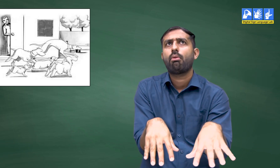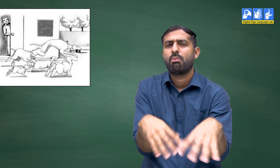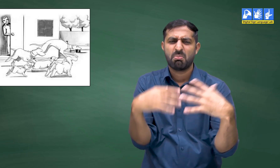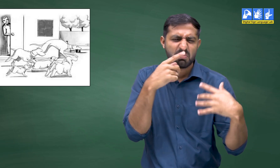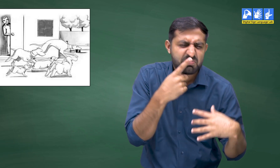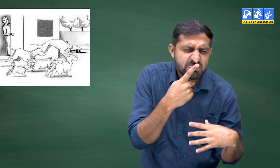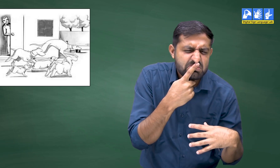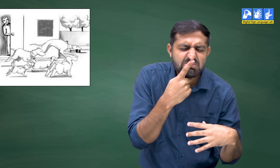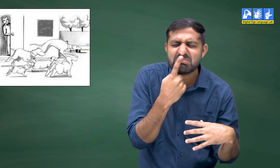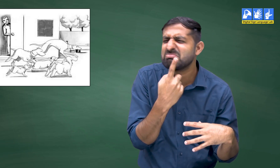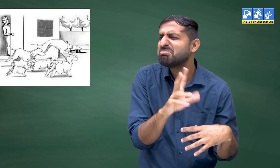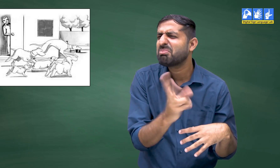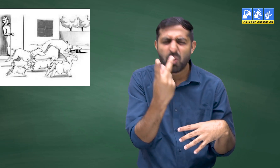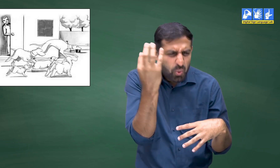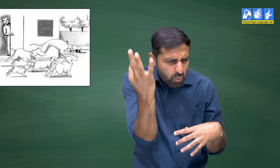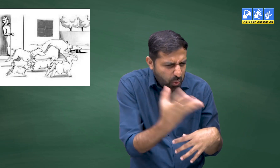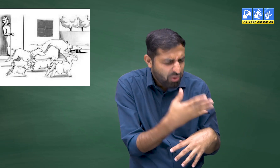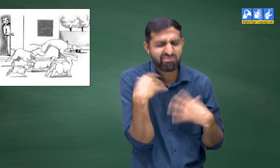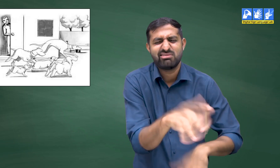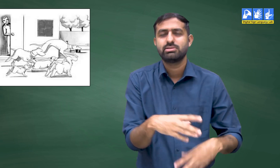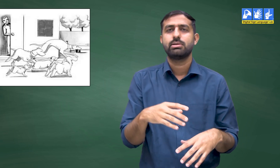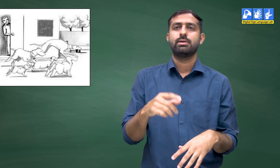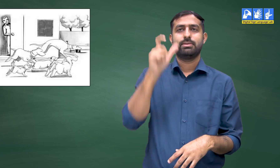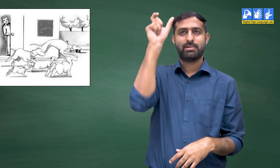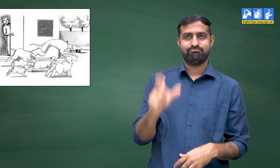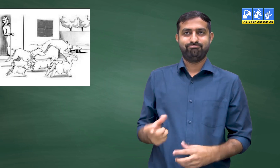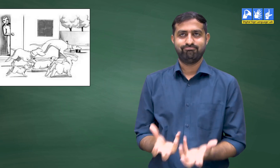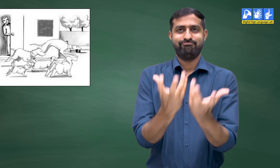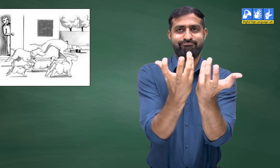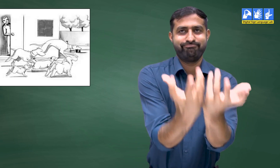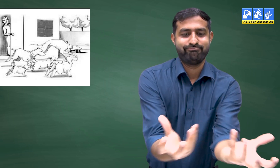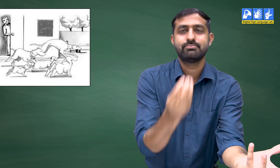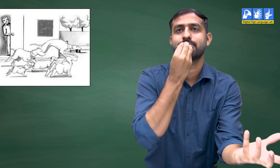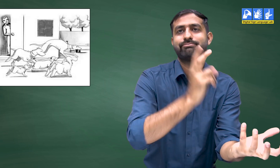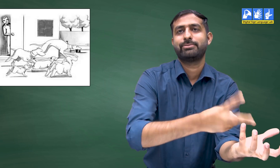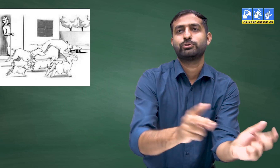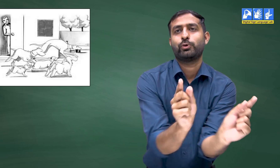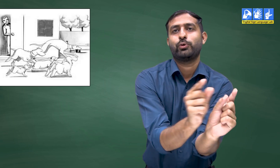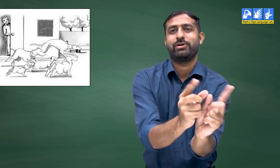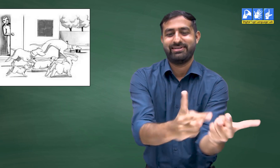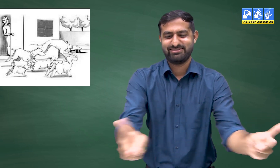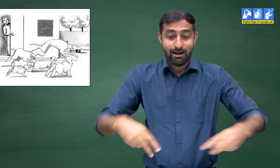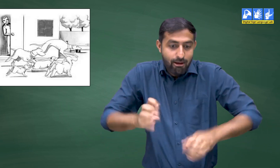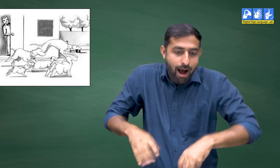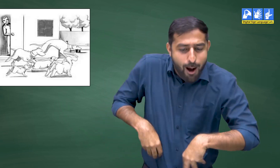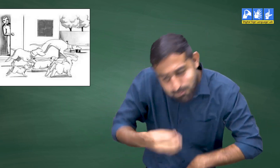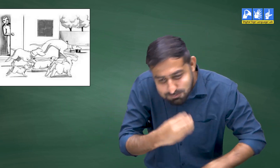They sniffed him and realized this was a new addition. Food was laid out for the dogs and